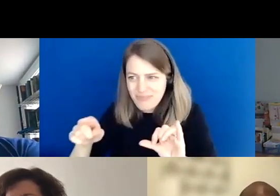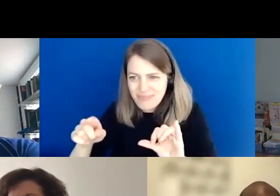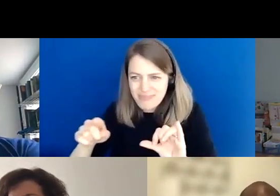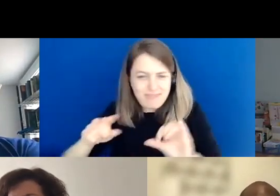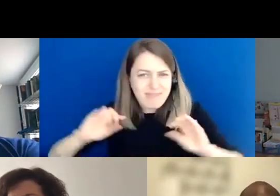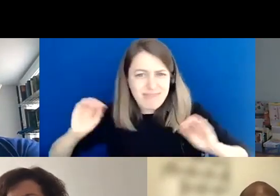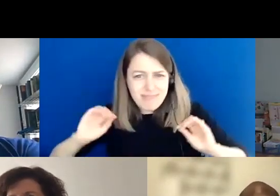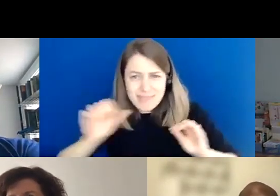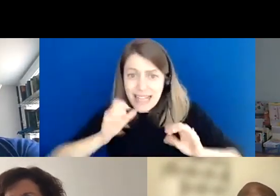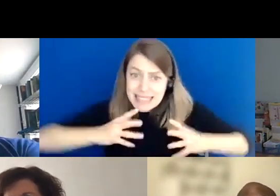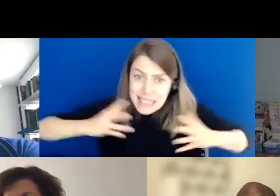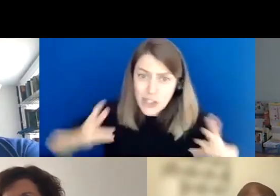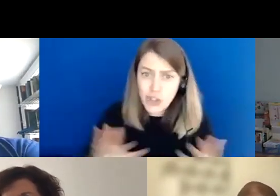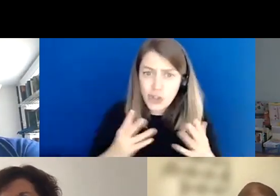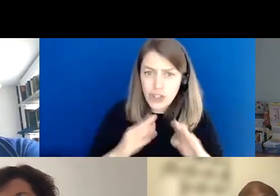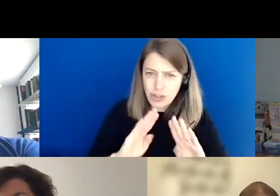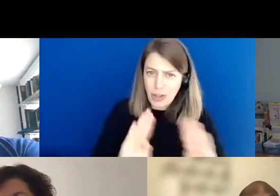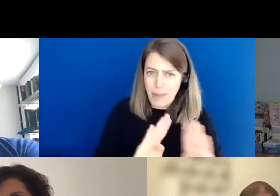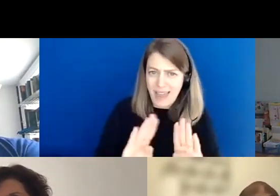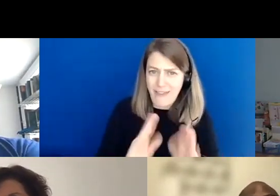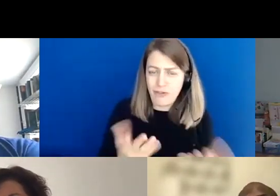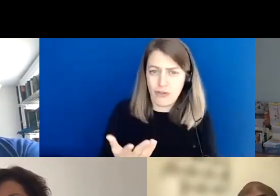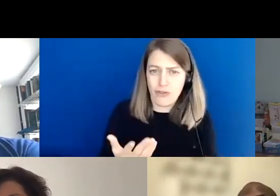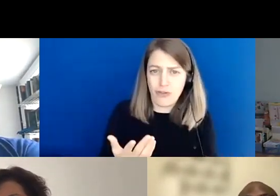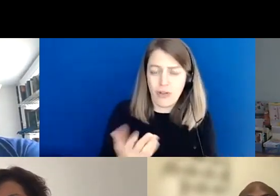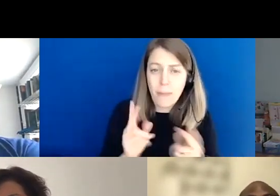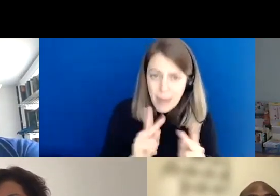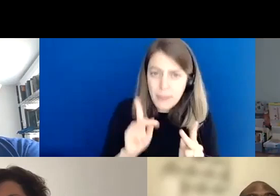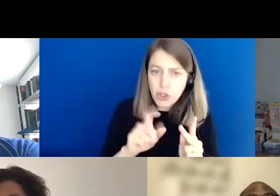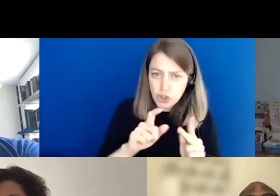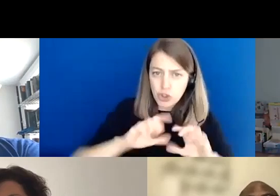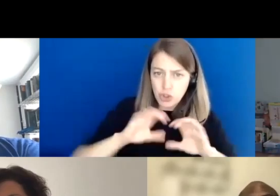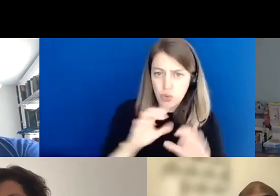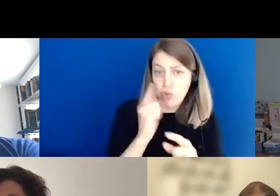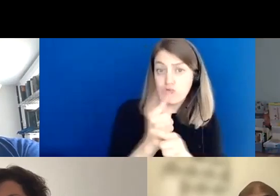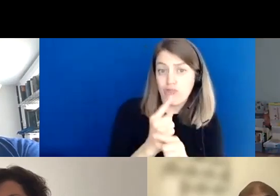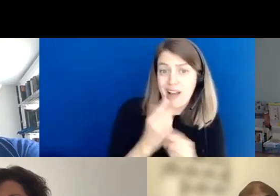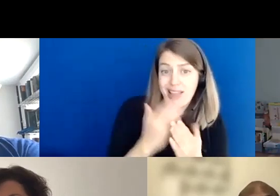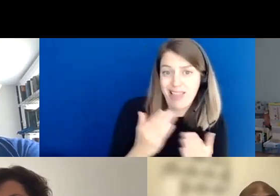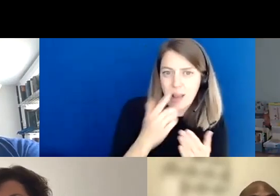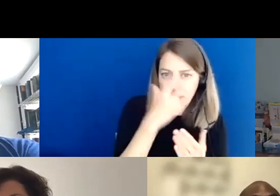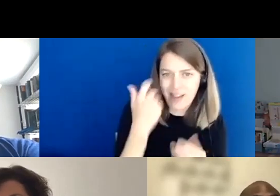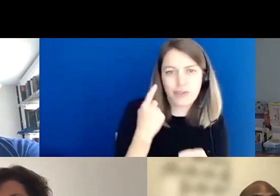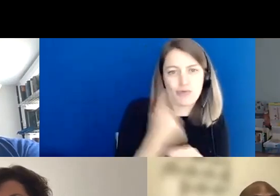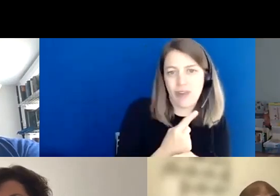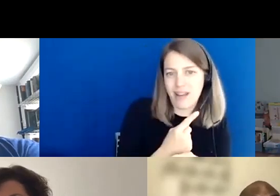People should do the right thing because it's the right thing, not because they're being shocked into doing it,